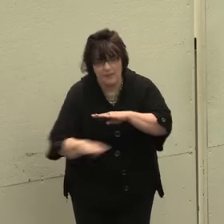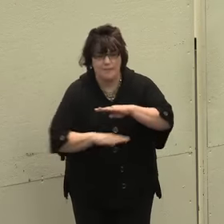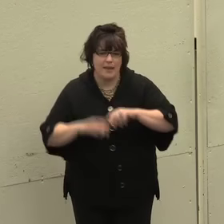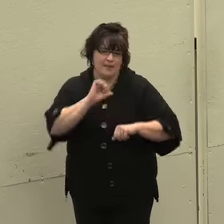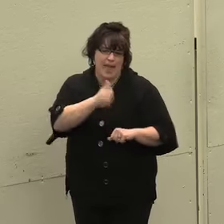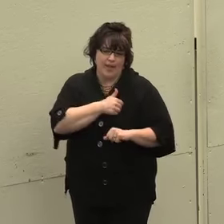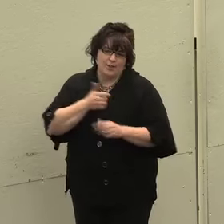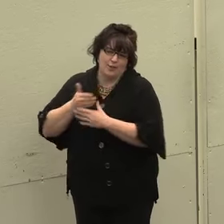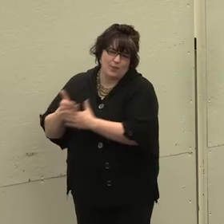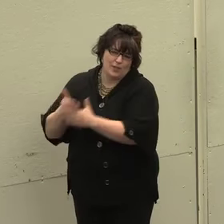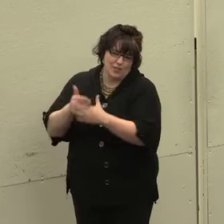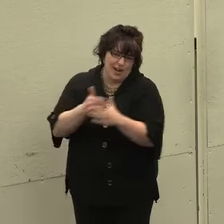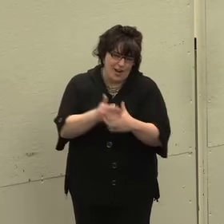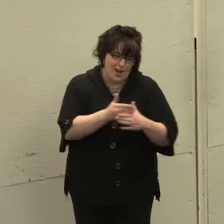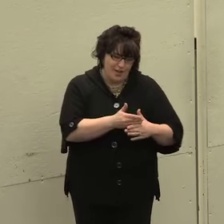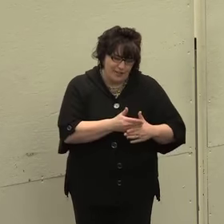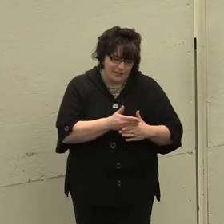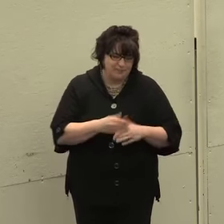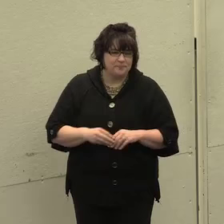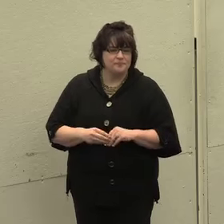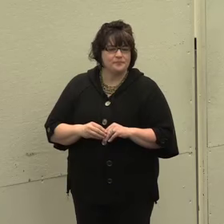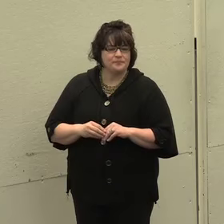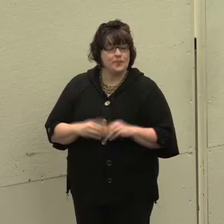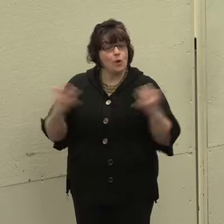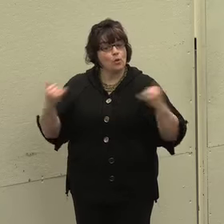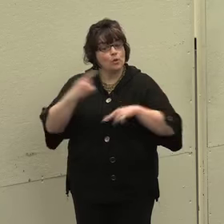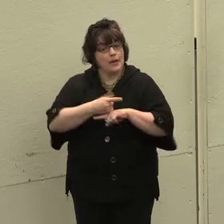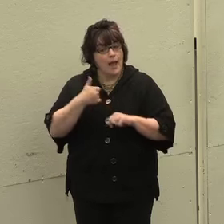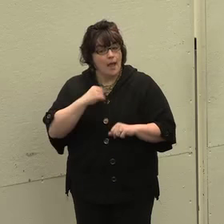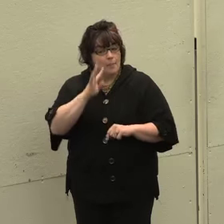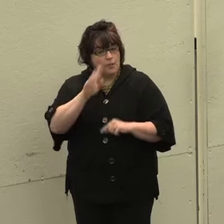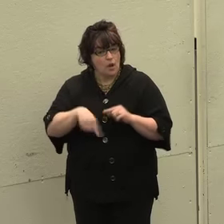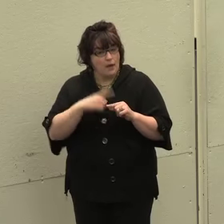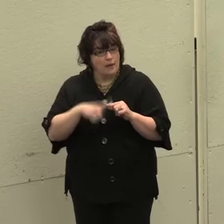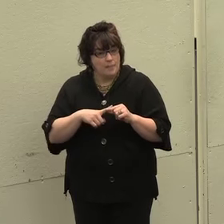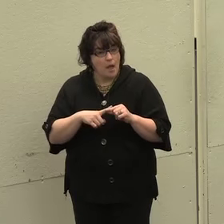So today, I'm talking for an hour